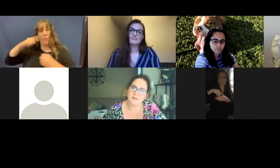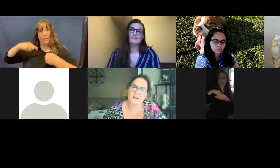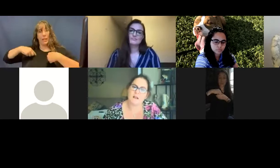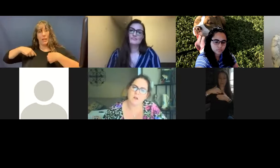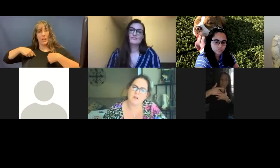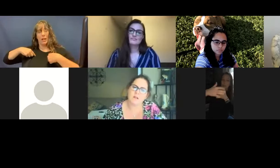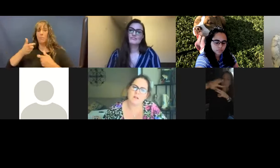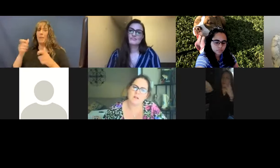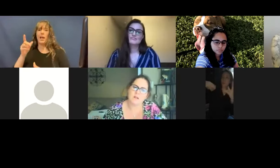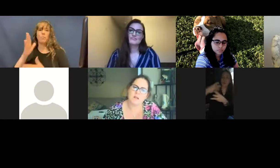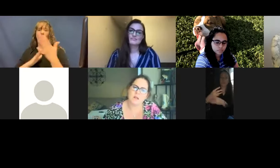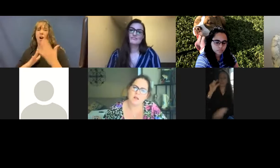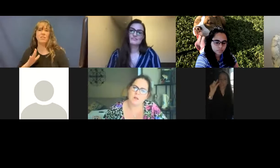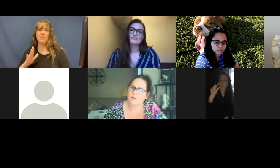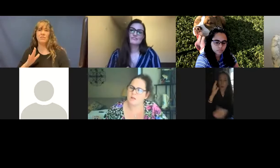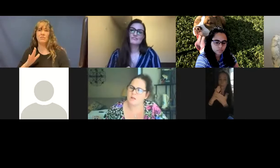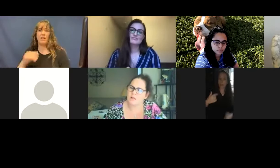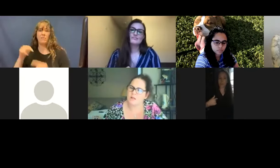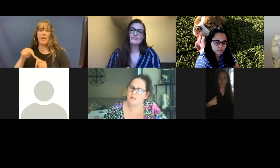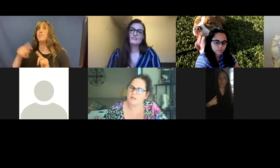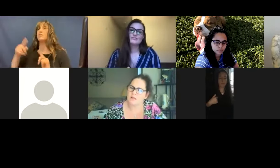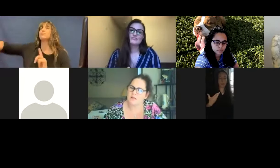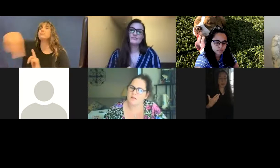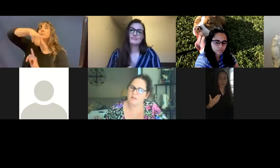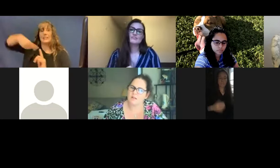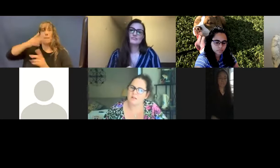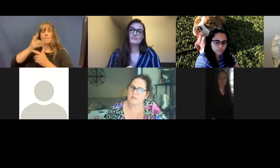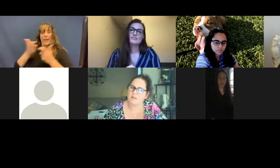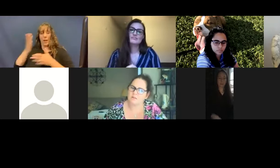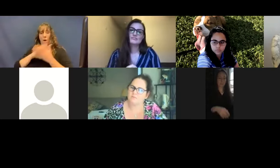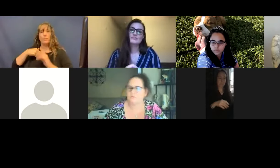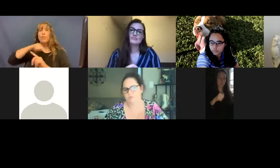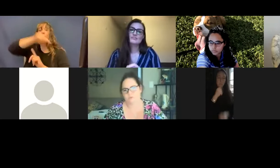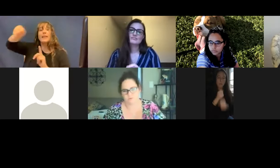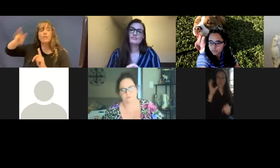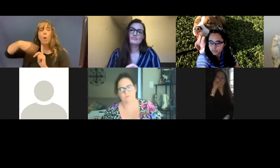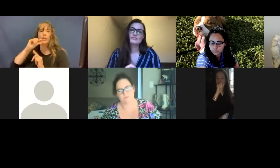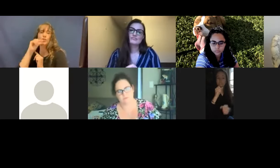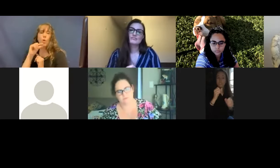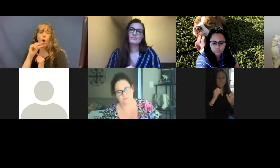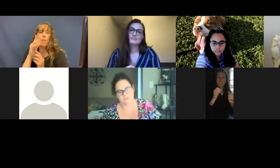but to the rest of the world is such a small part of me. You know, don't make assumptions.